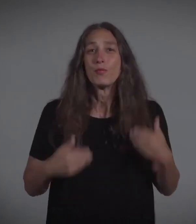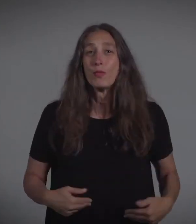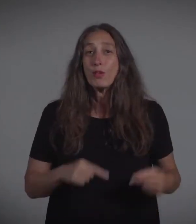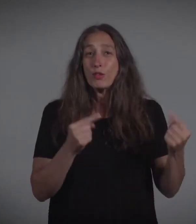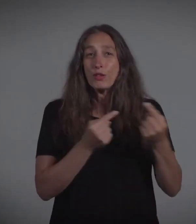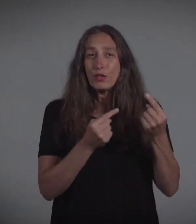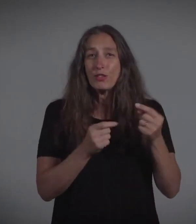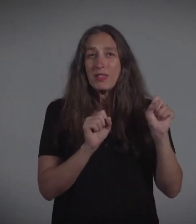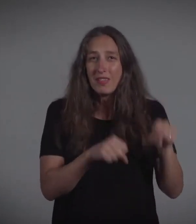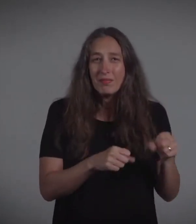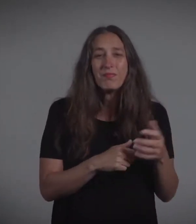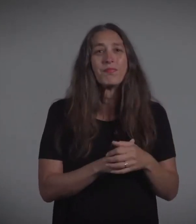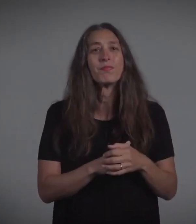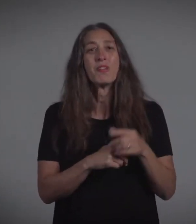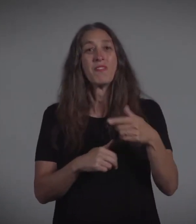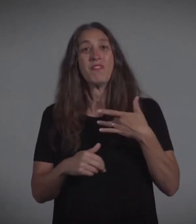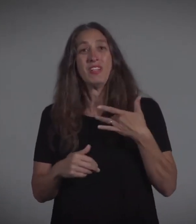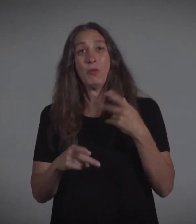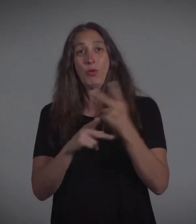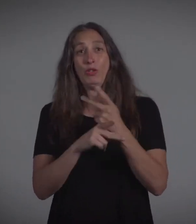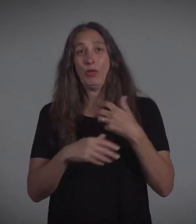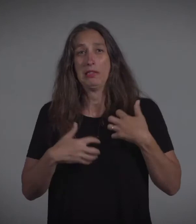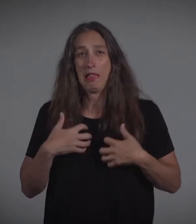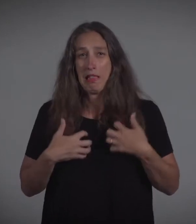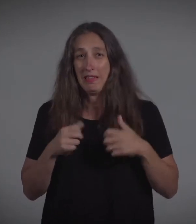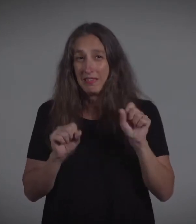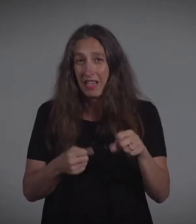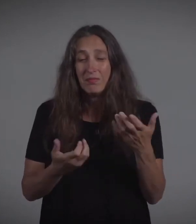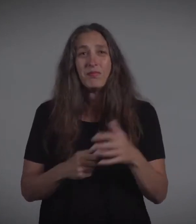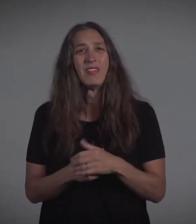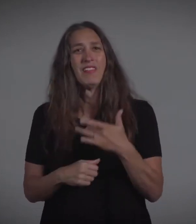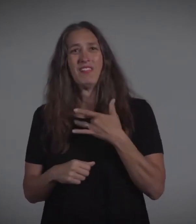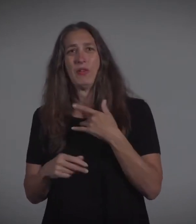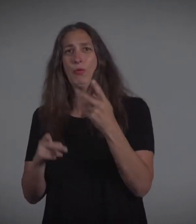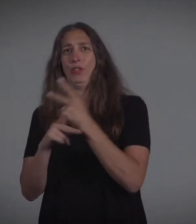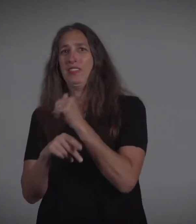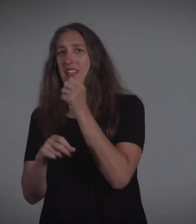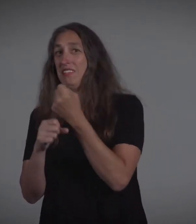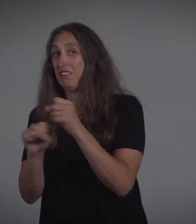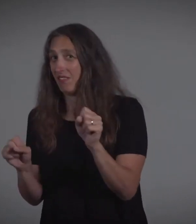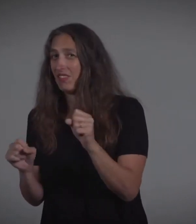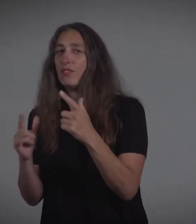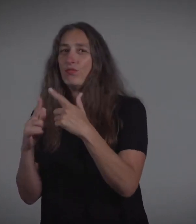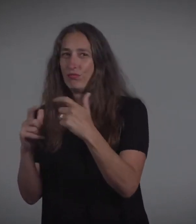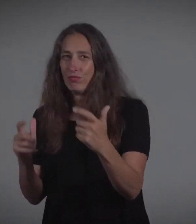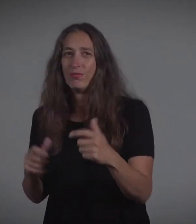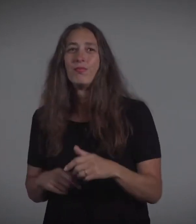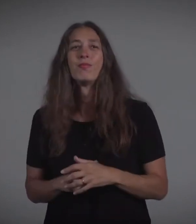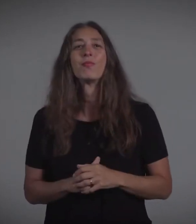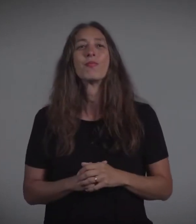The physical abuse can become more and more dangerous. The person being abused can feel more agitated,